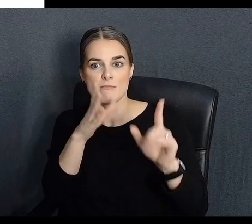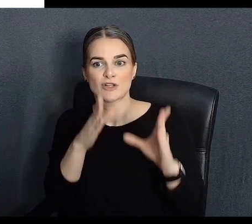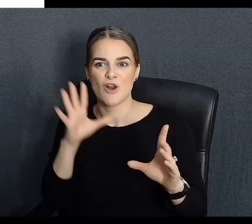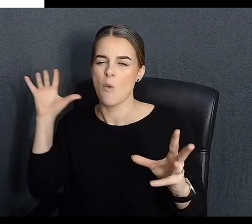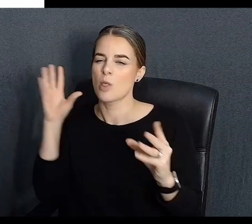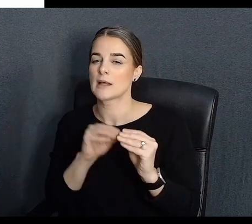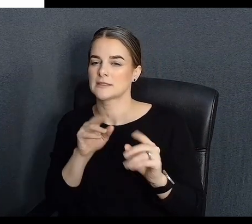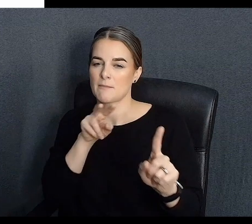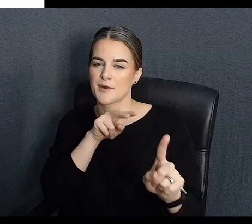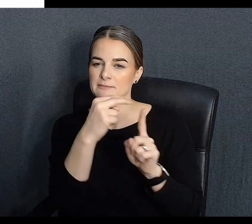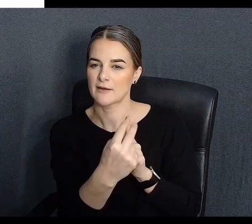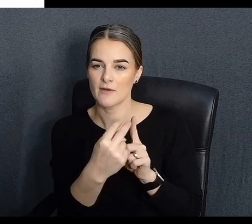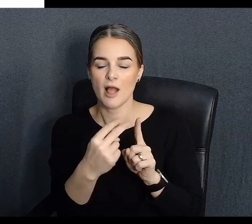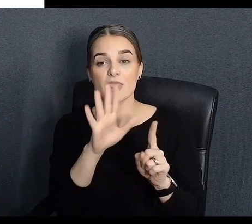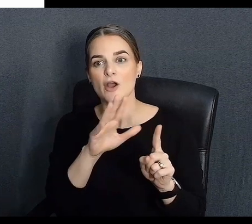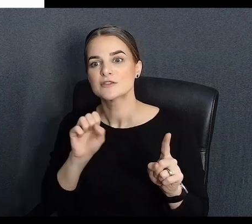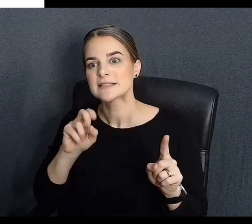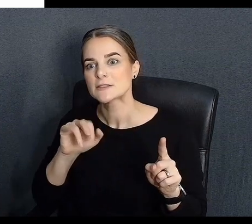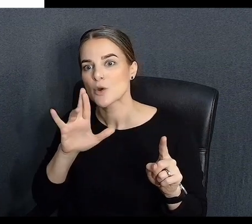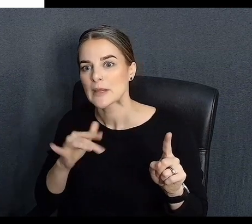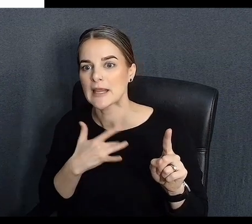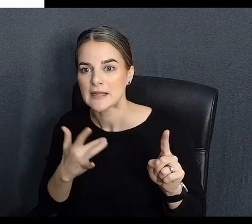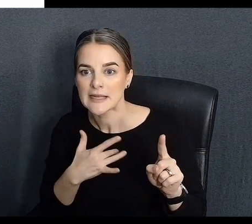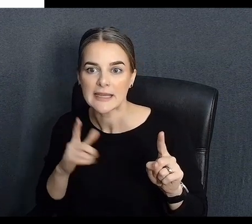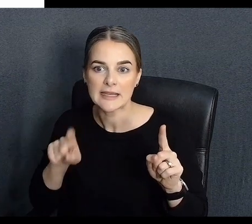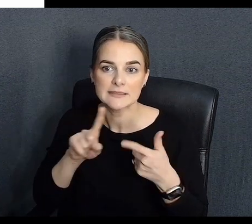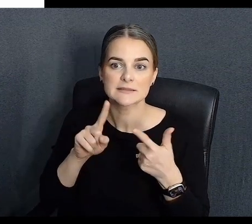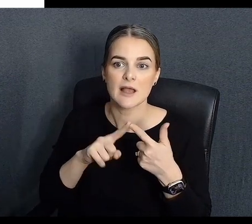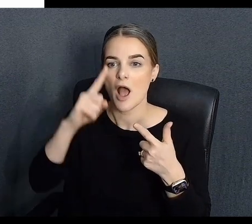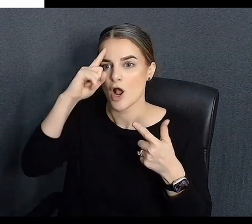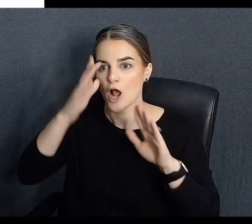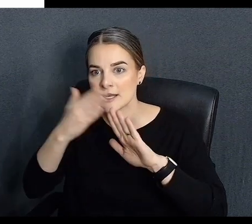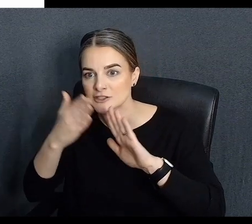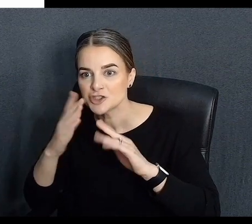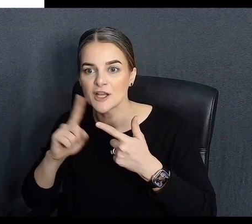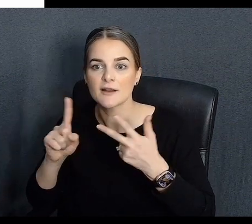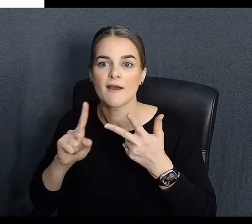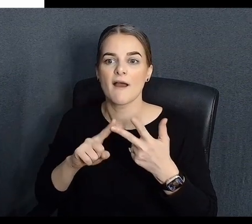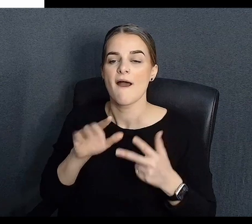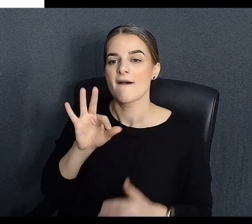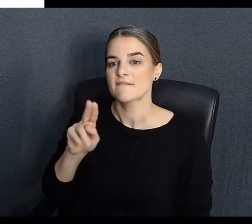about their sensory needs, cognition, fine, and gross motor abilities, hearing, and vision.